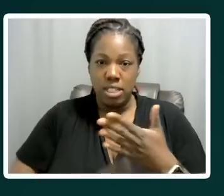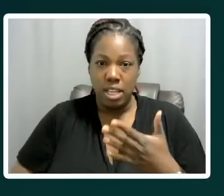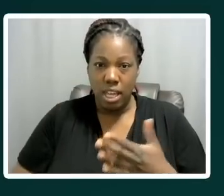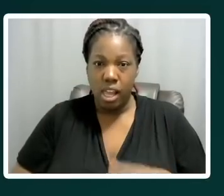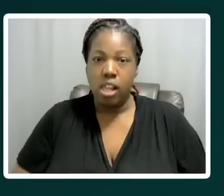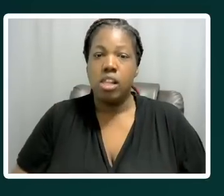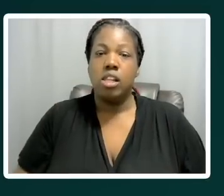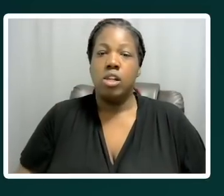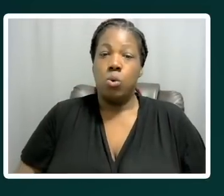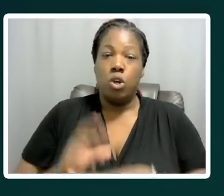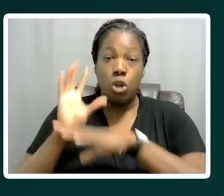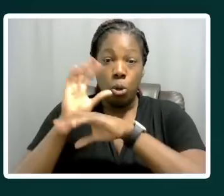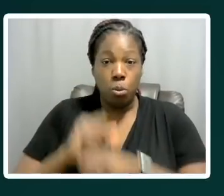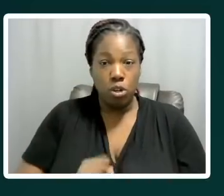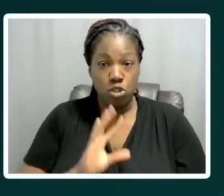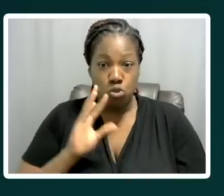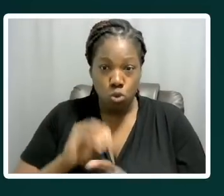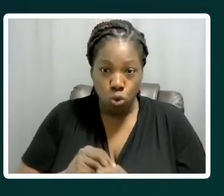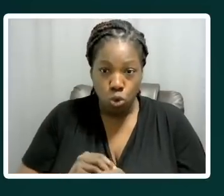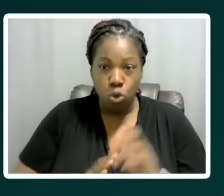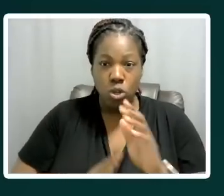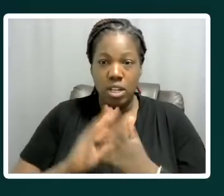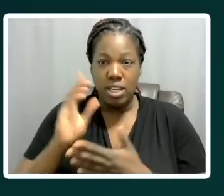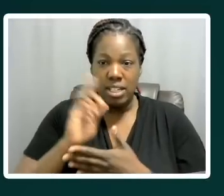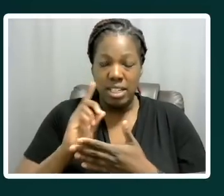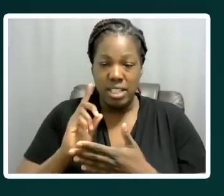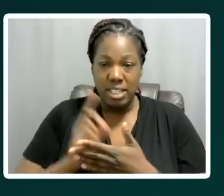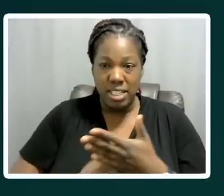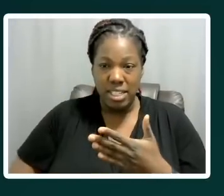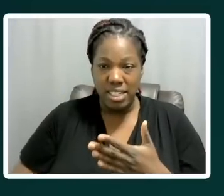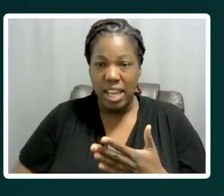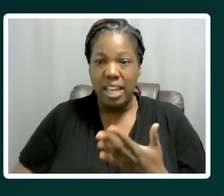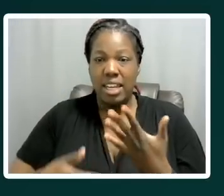that involve designing an interactive experience for specific audiences in the most effective and